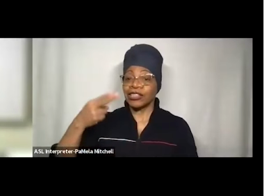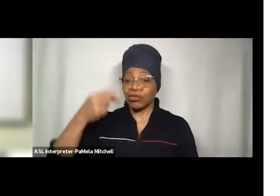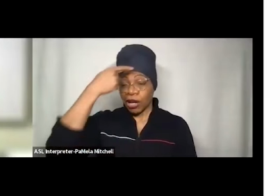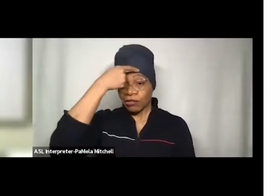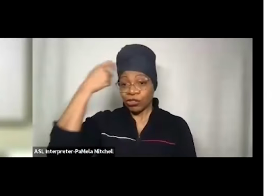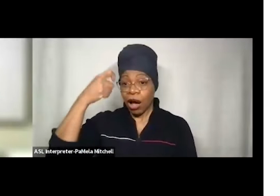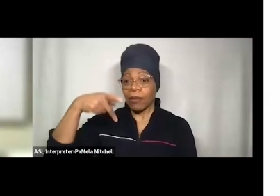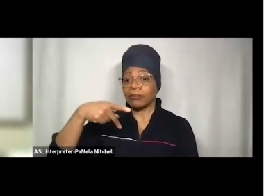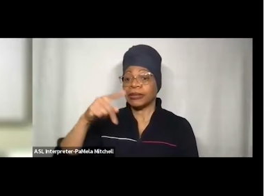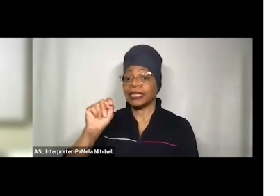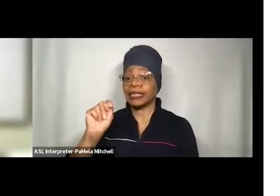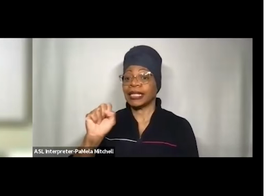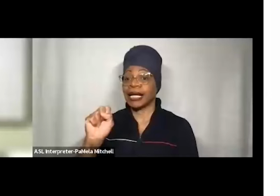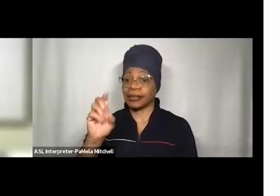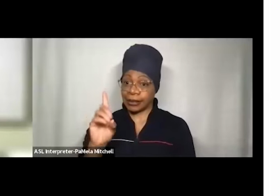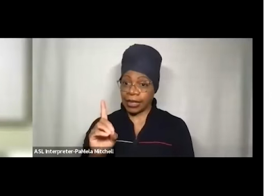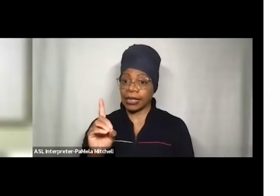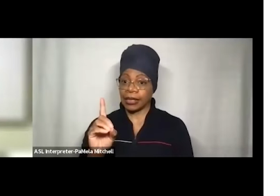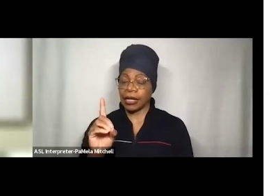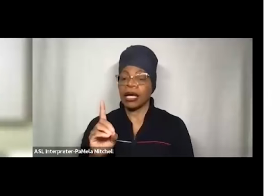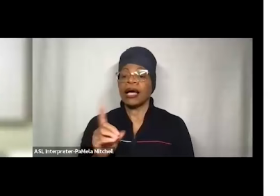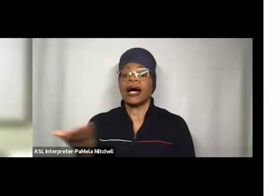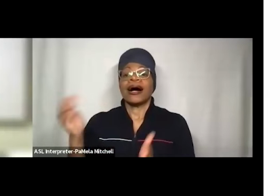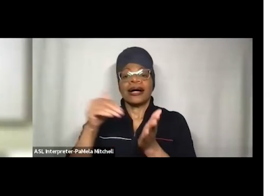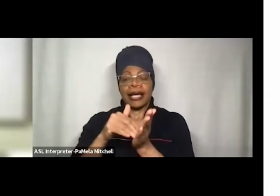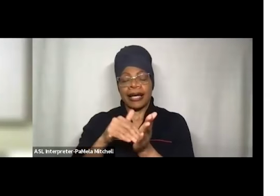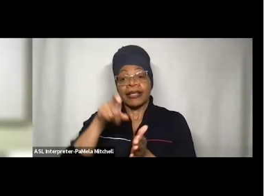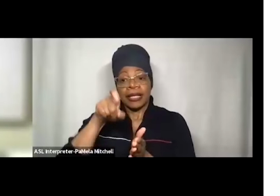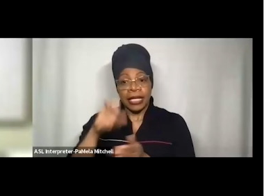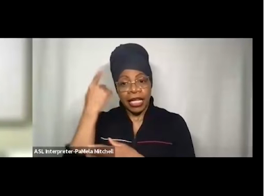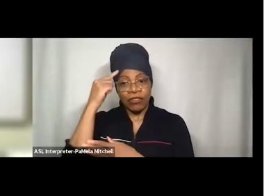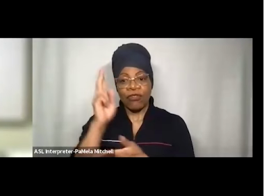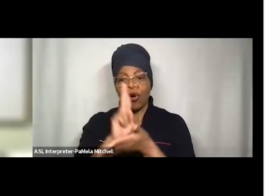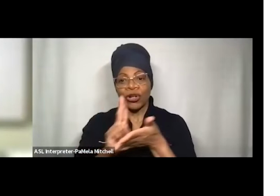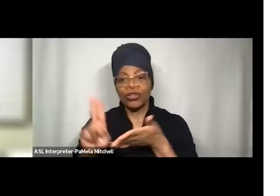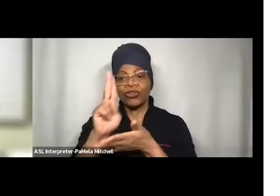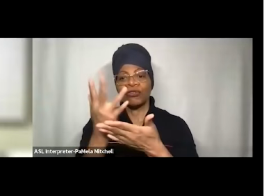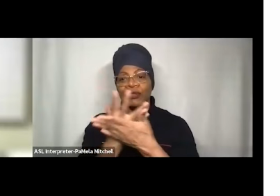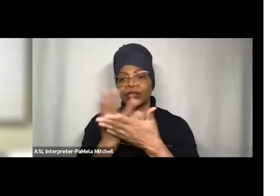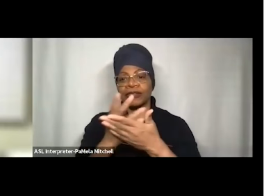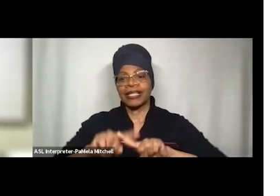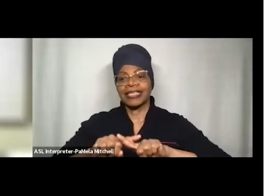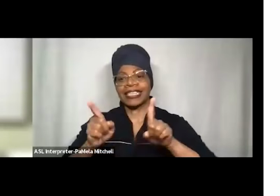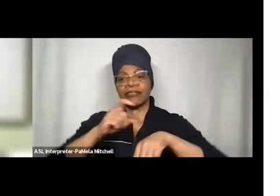So again, the need for universal screening at different points in the justice system,